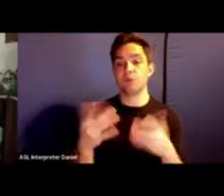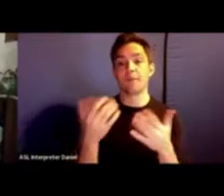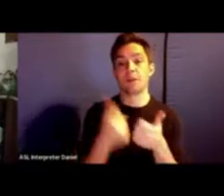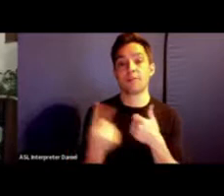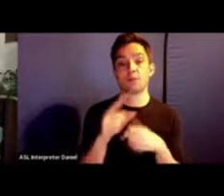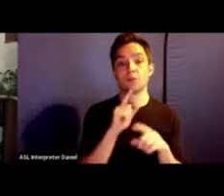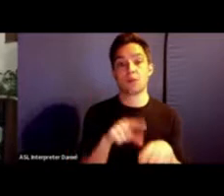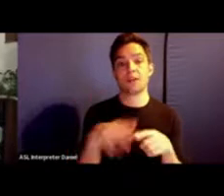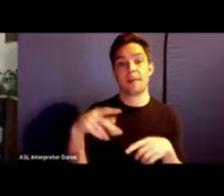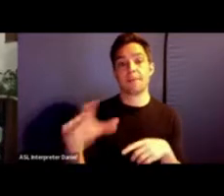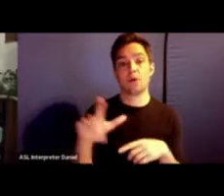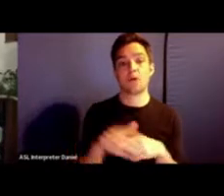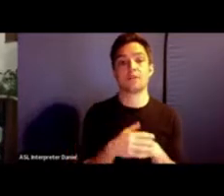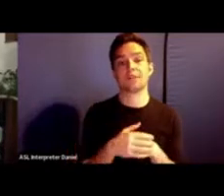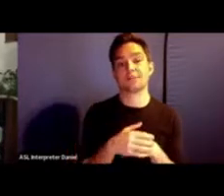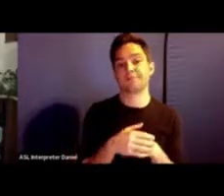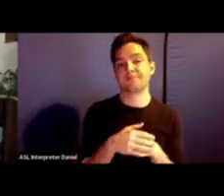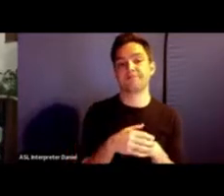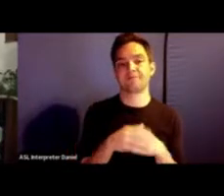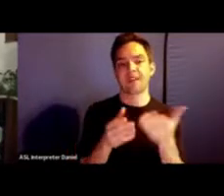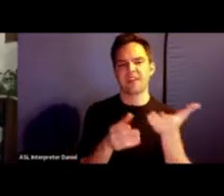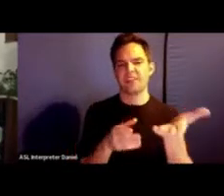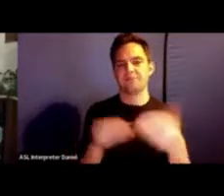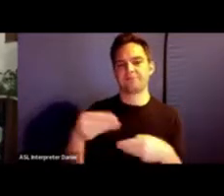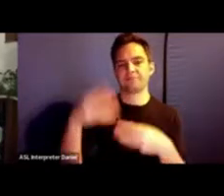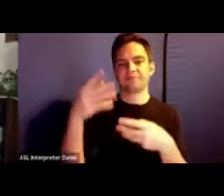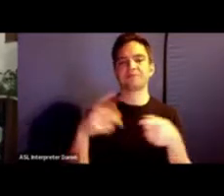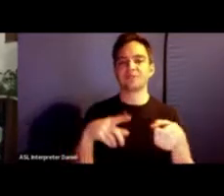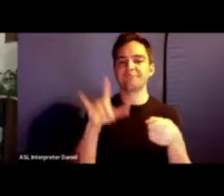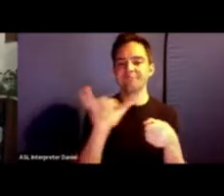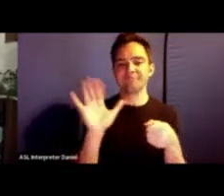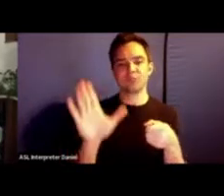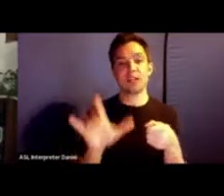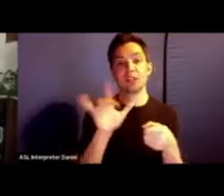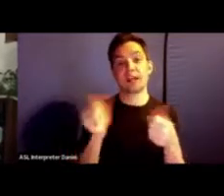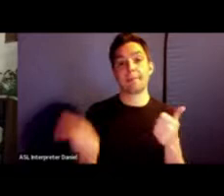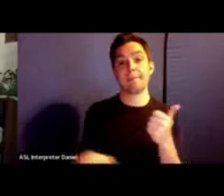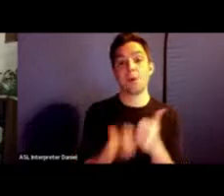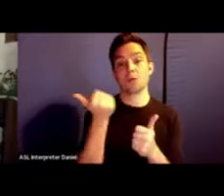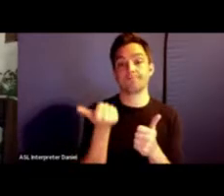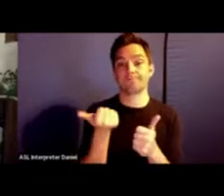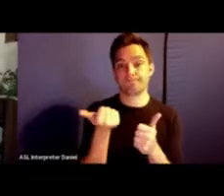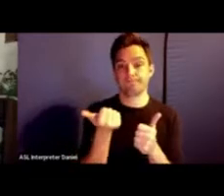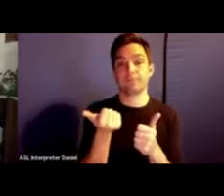poll, oh, here it comes. Okay, great. So it looks like the majority of people in the